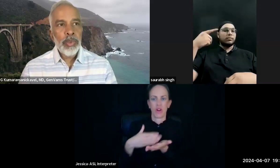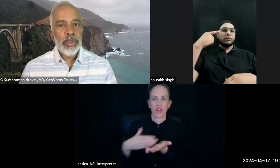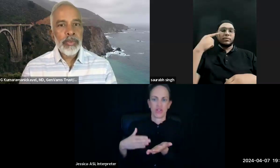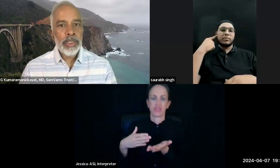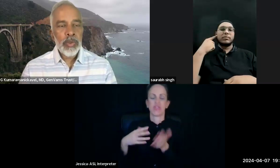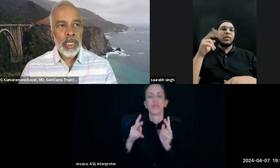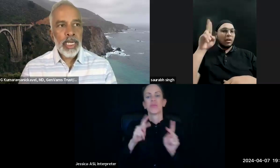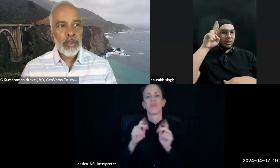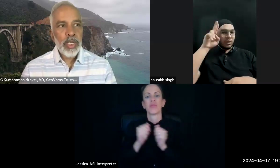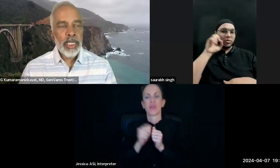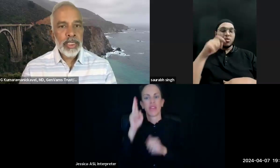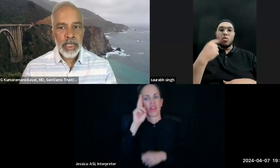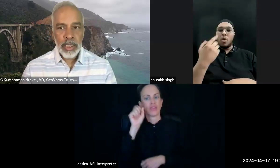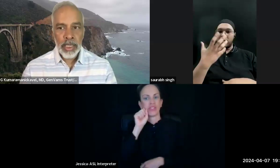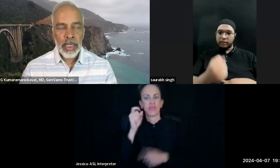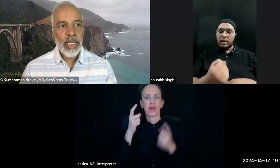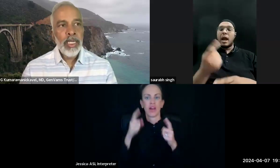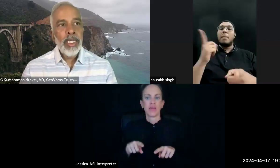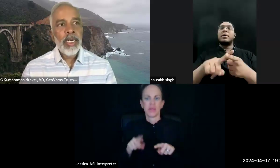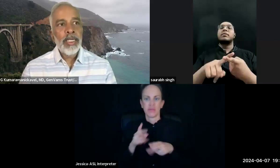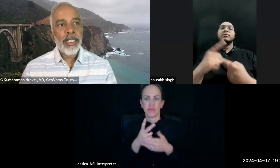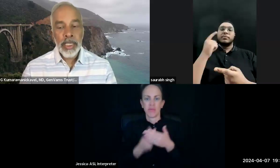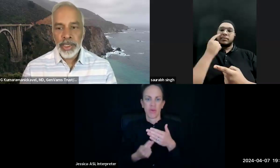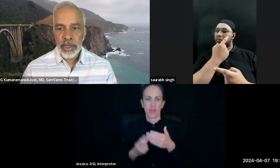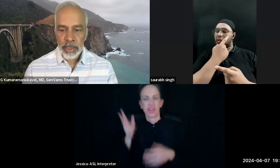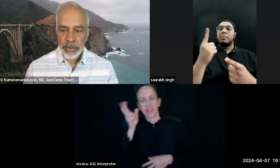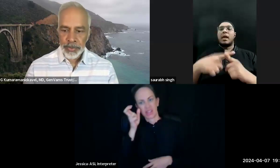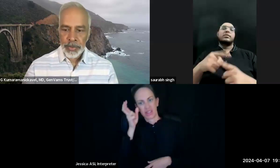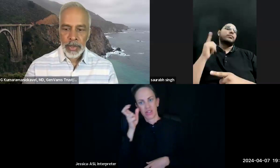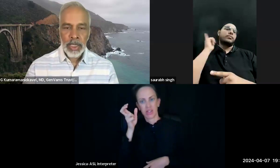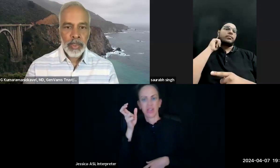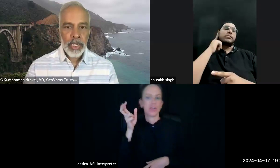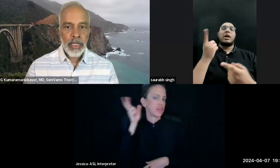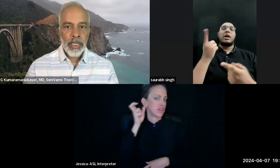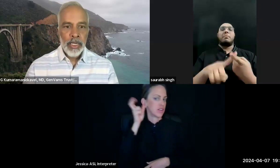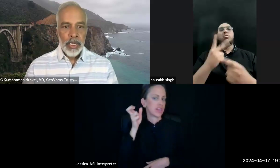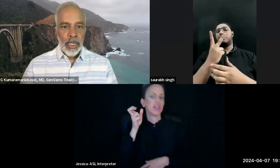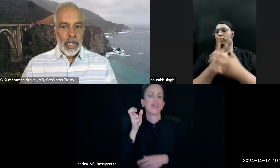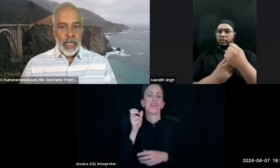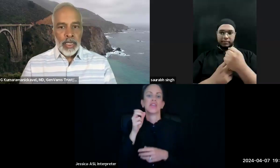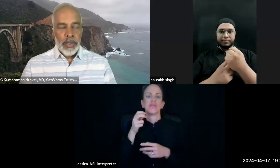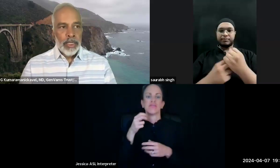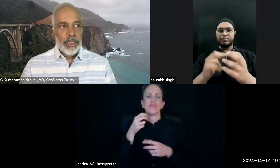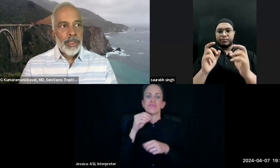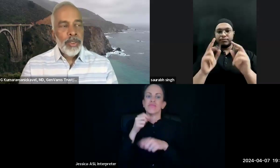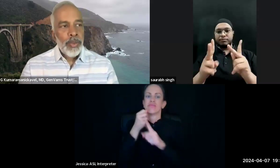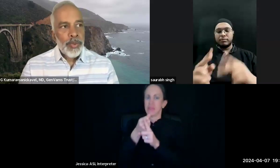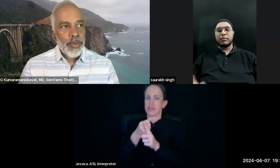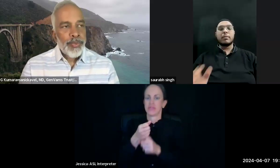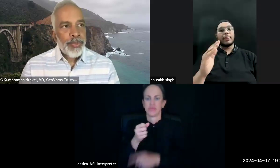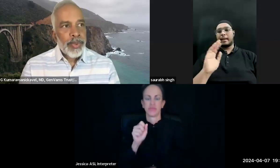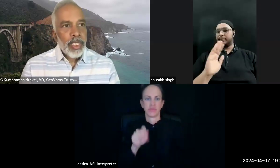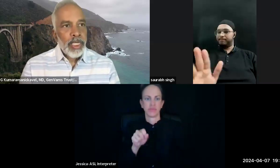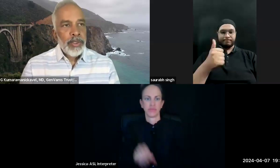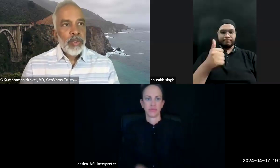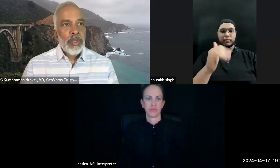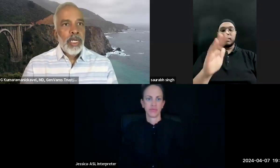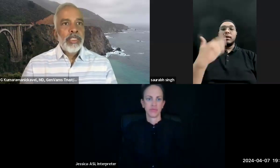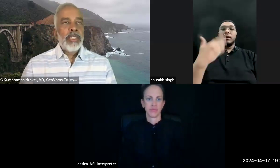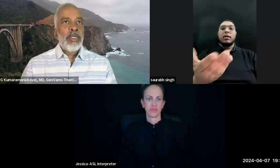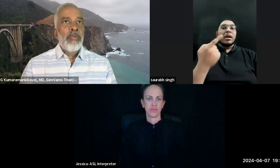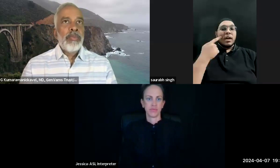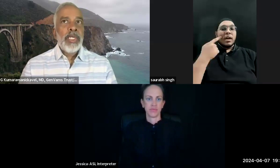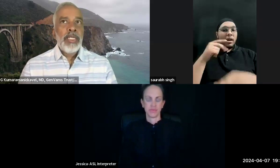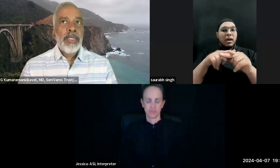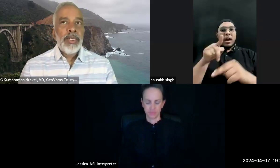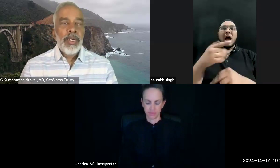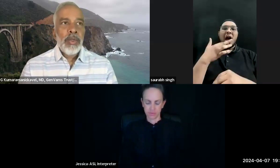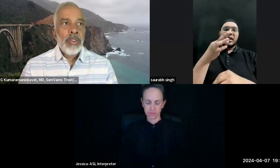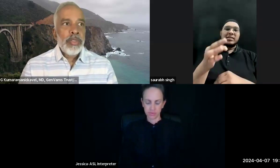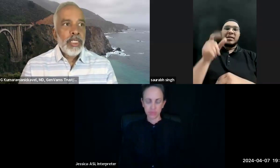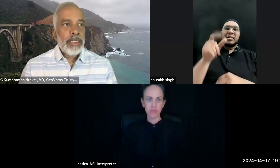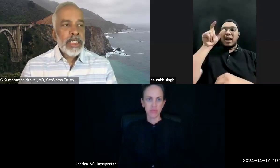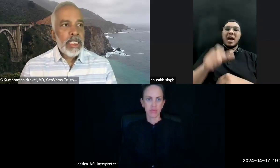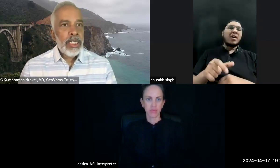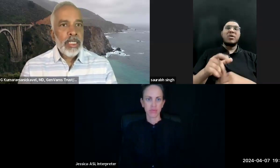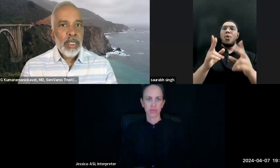both visual as well as hearing conditions. Okay right so if you ask a common man how do we see and